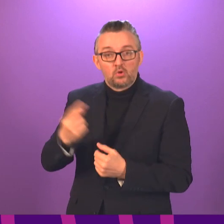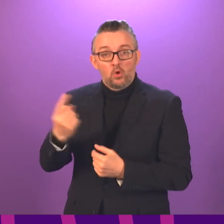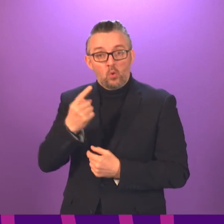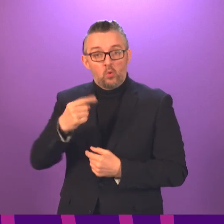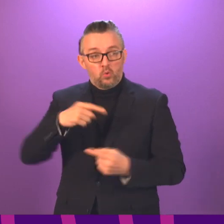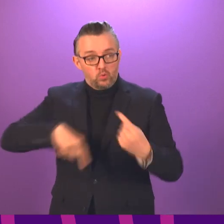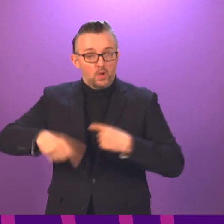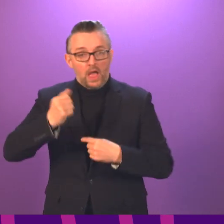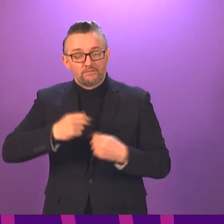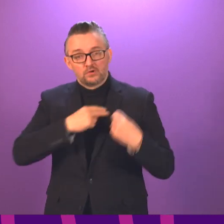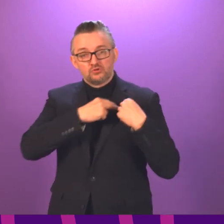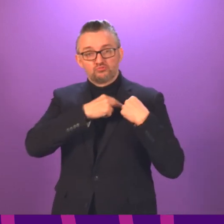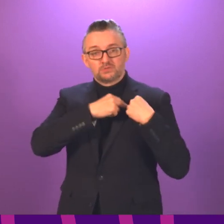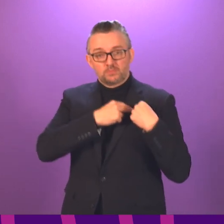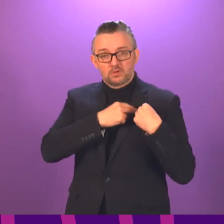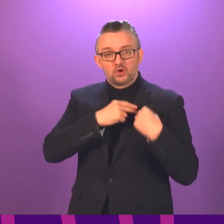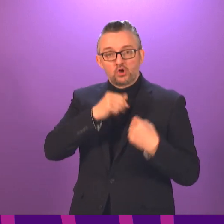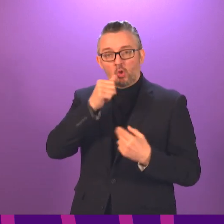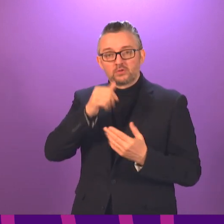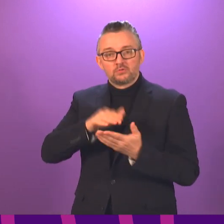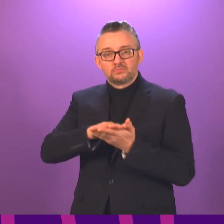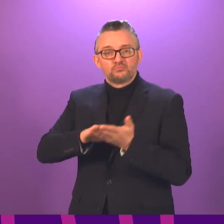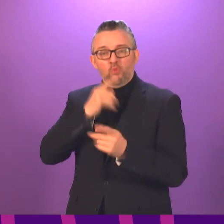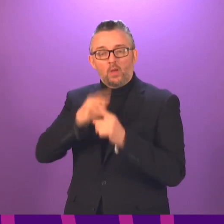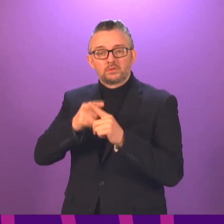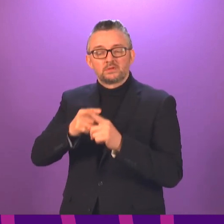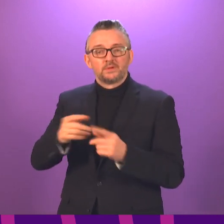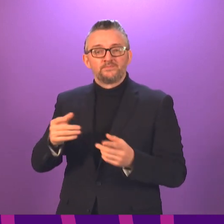of responsibility such as ours not to describe managed quarantine as being locked up with